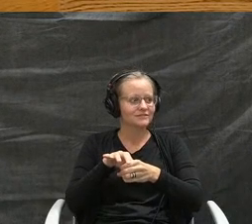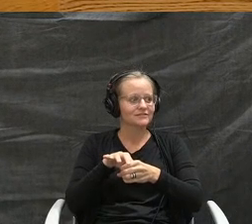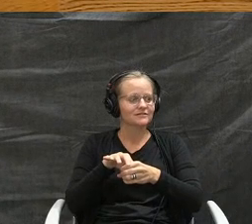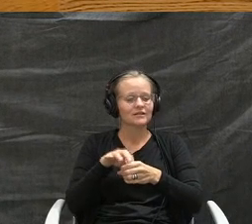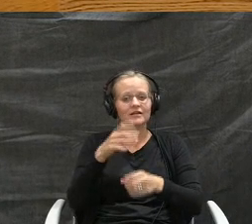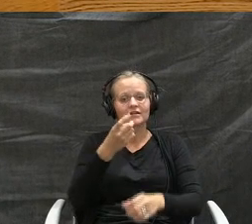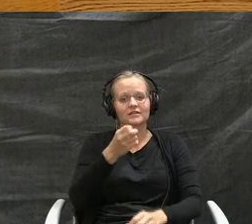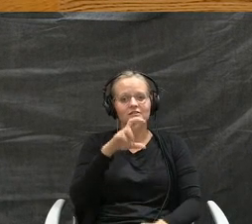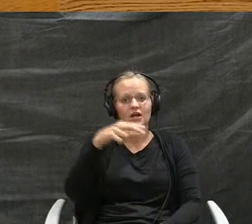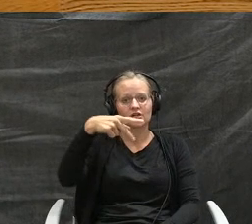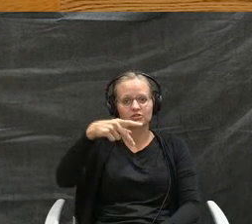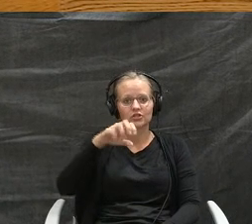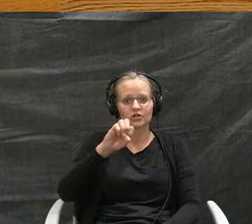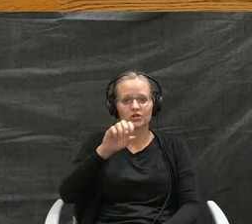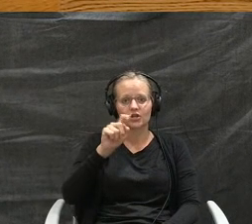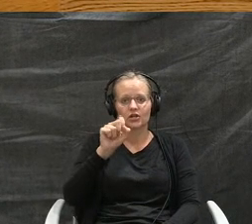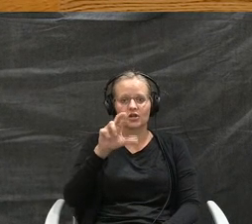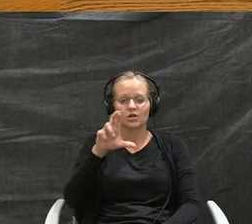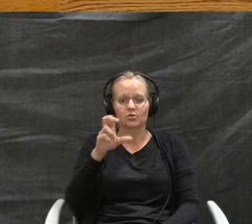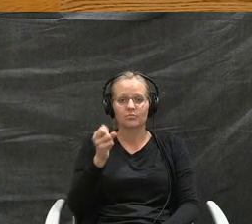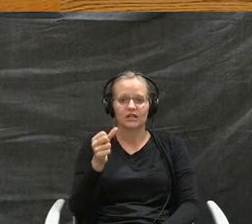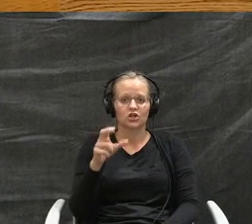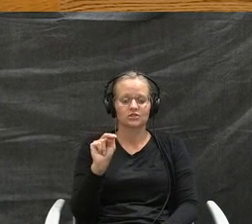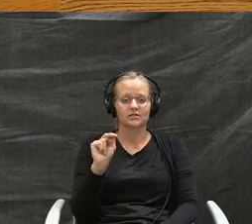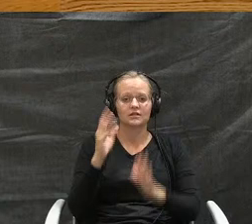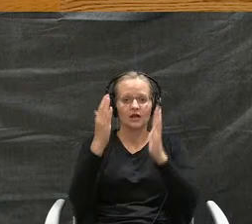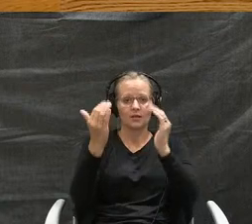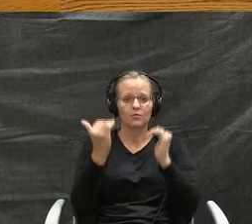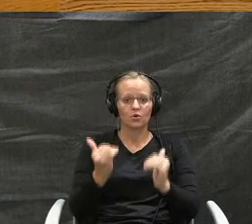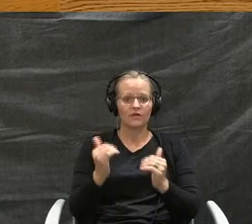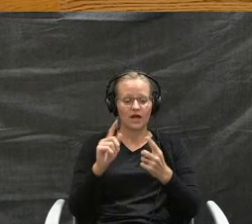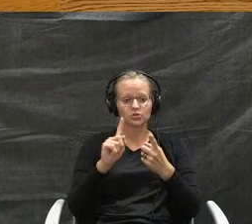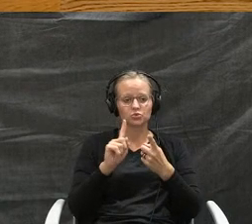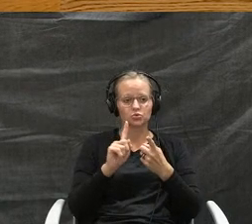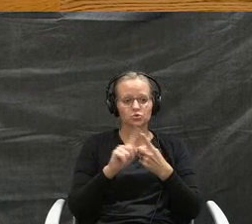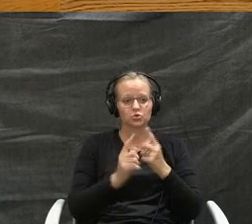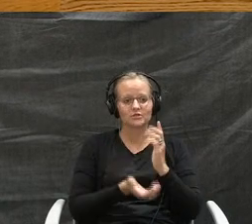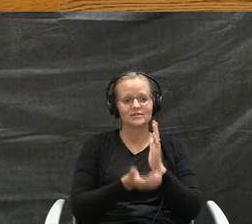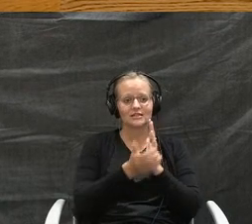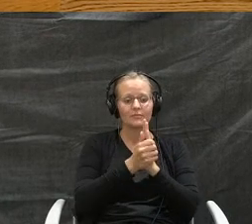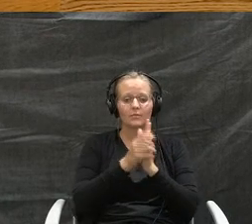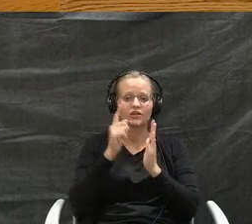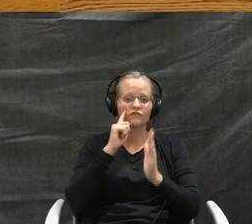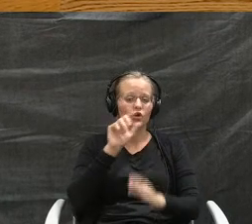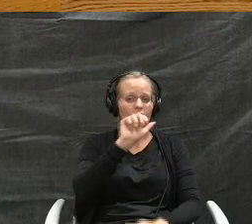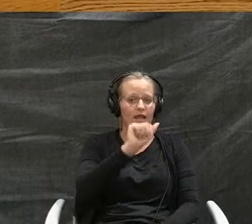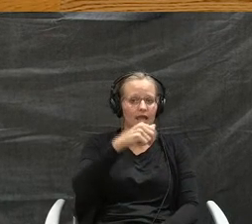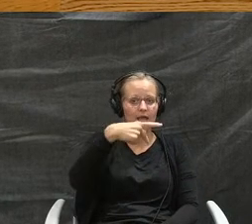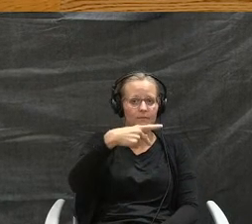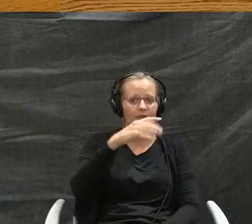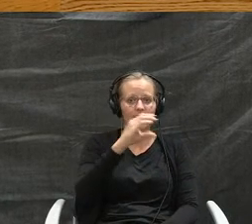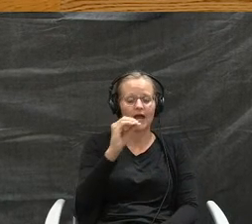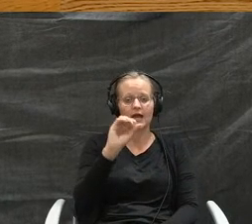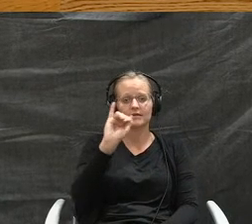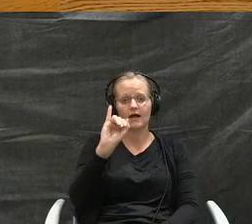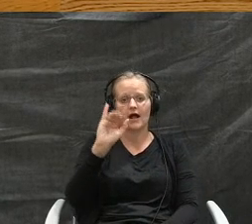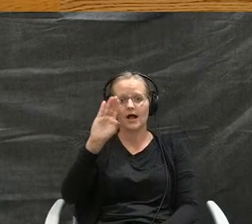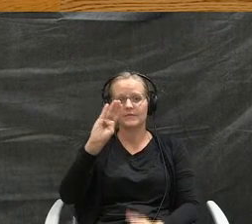the approval of API be supplemental and new course materials back tonight. I'm sure members of the board you've